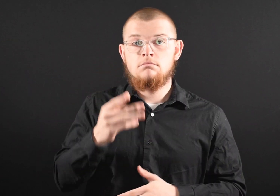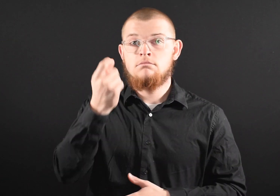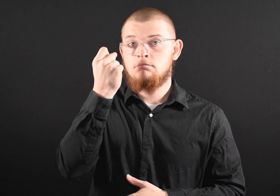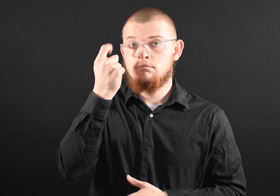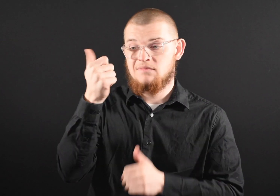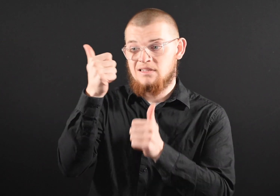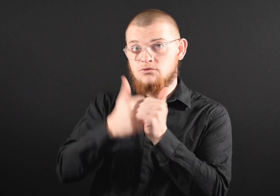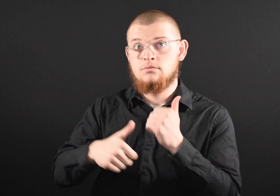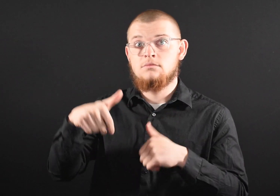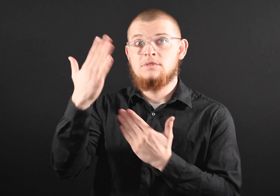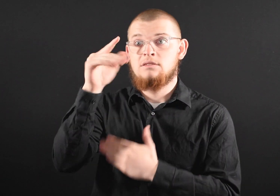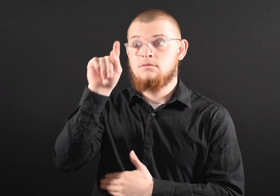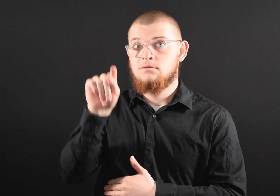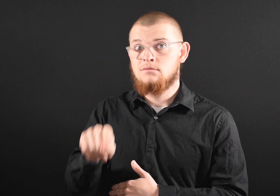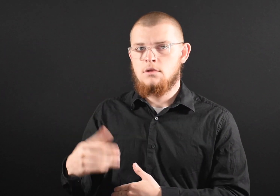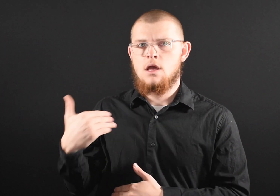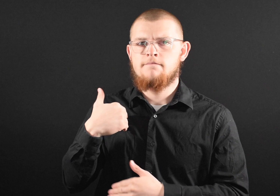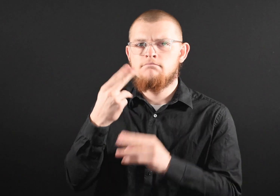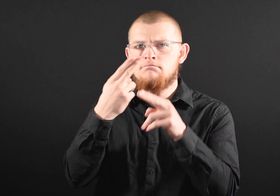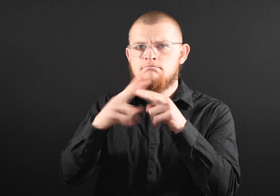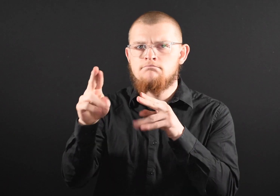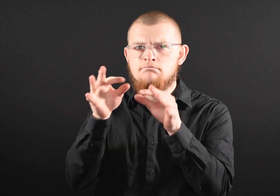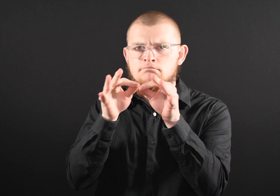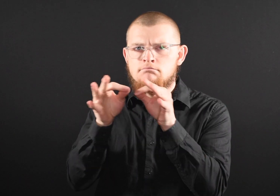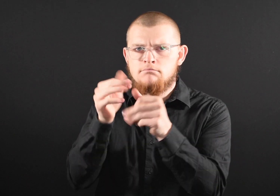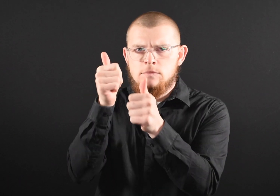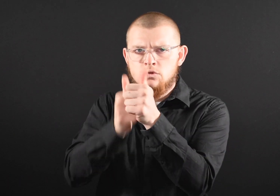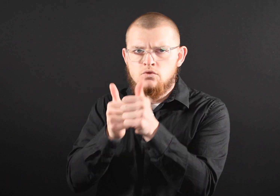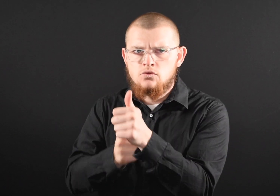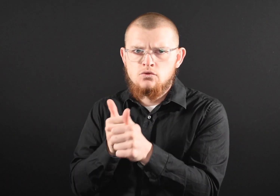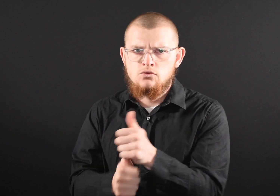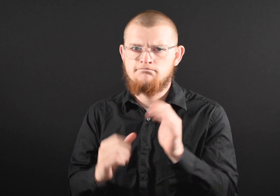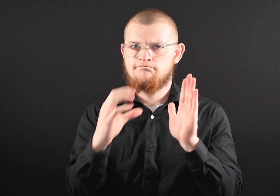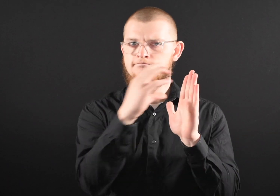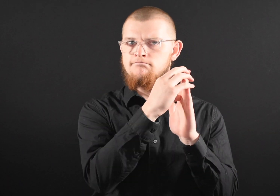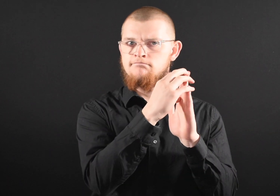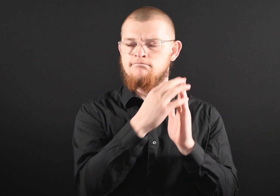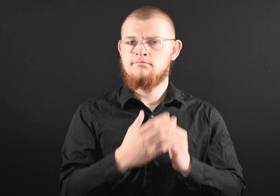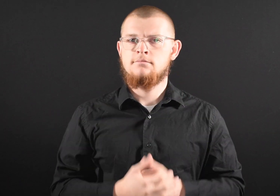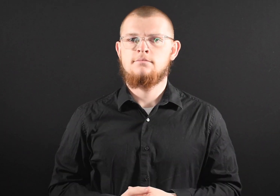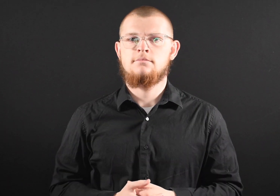We also include a brief description about each bill.